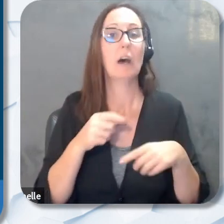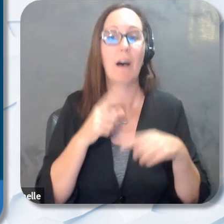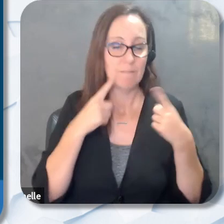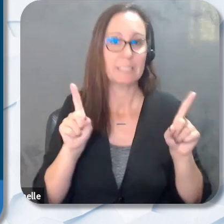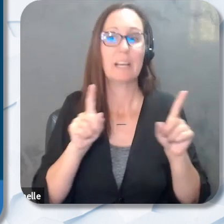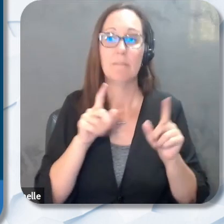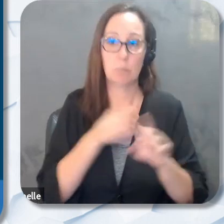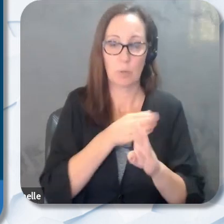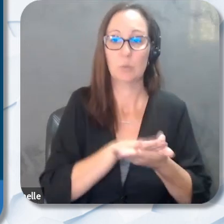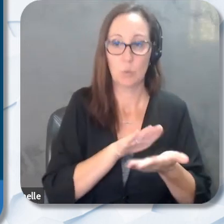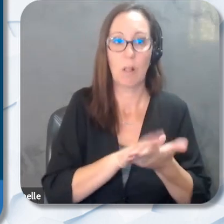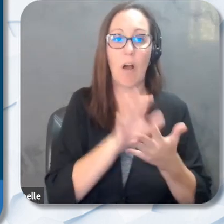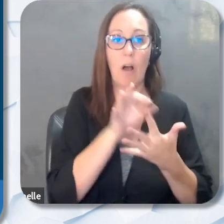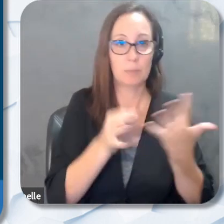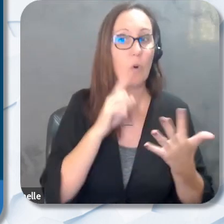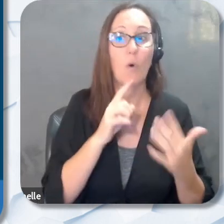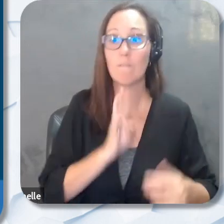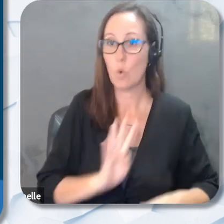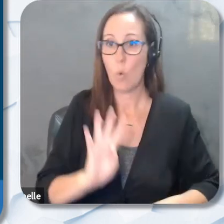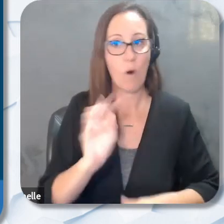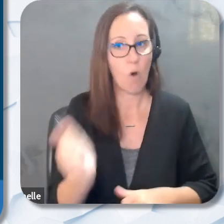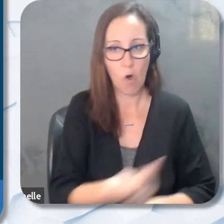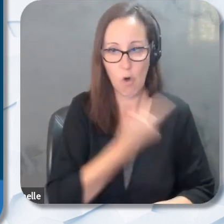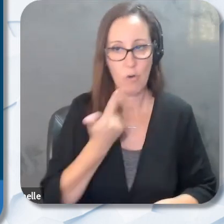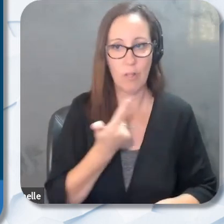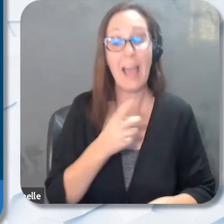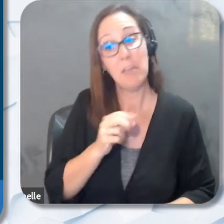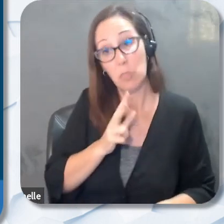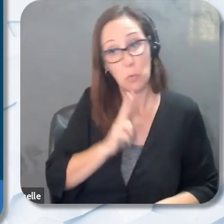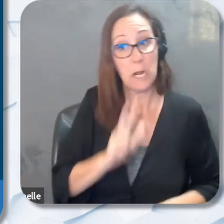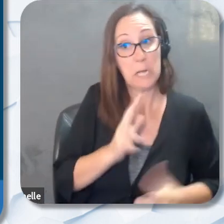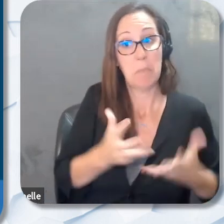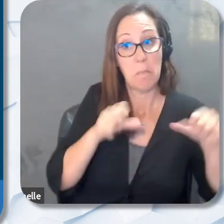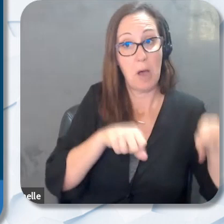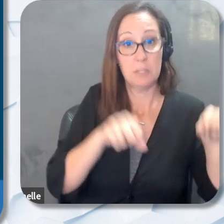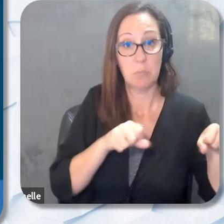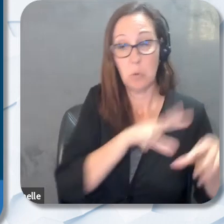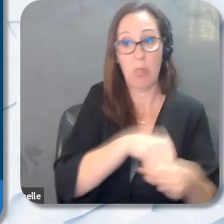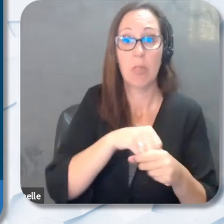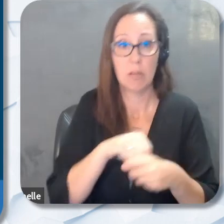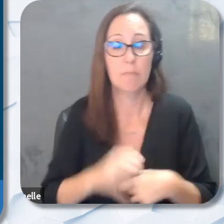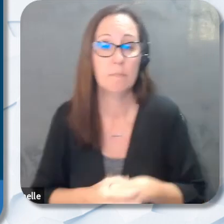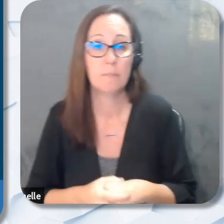for all of our for your children and for as many three year old children as possible. The CD has